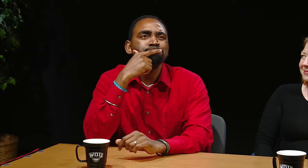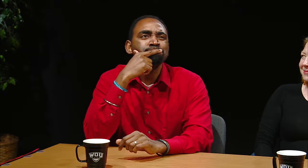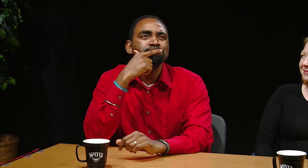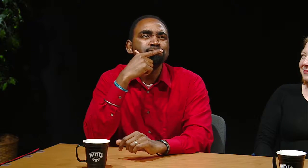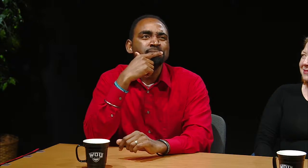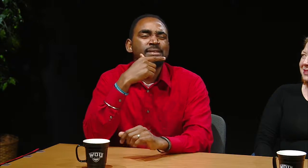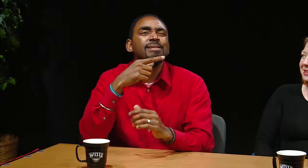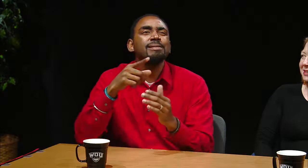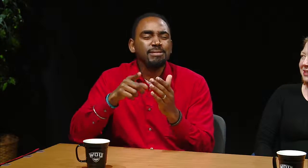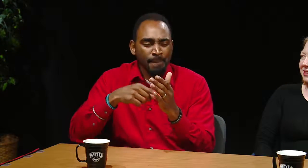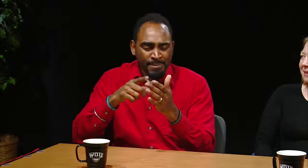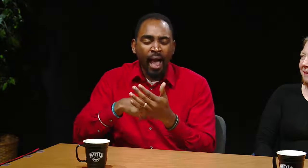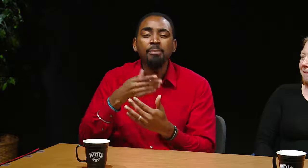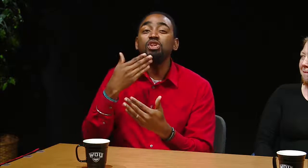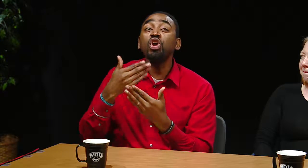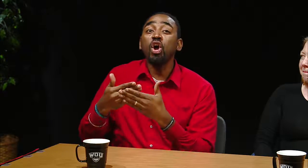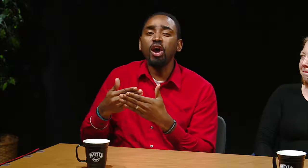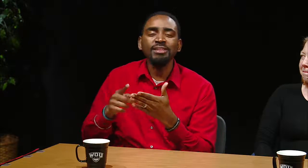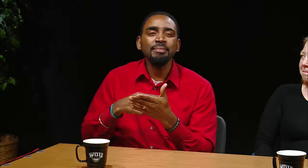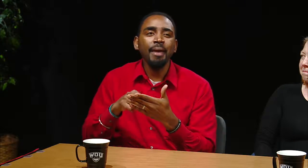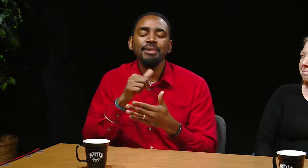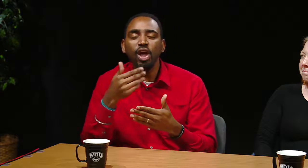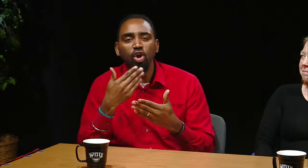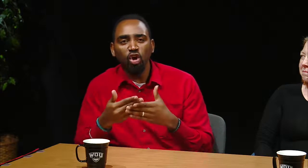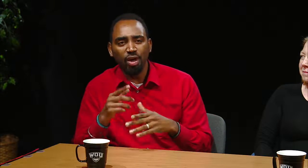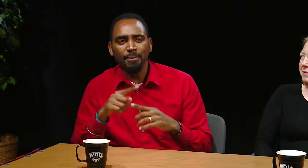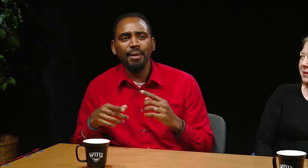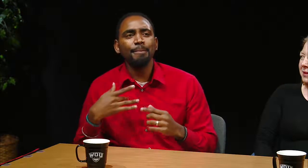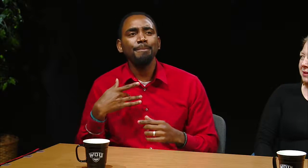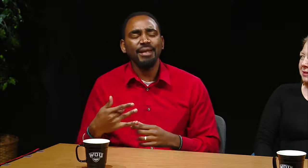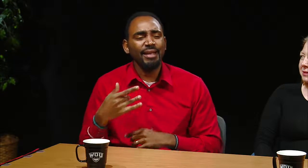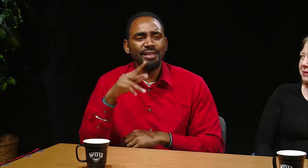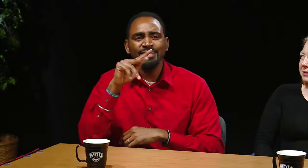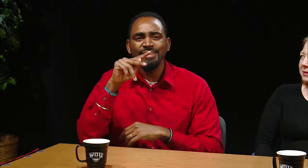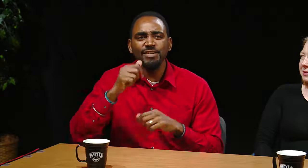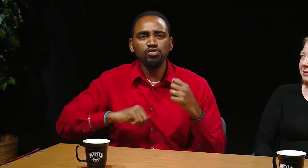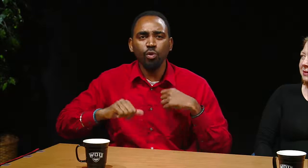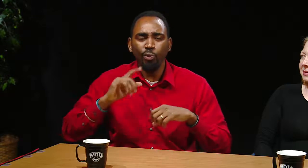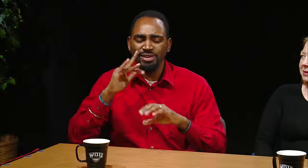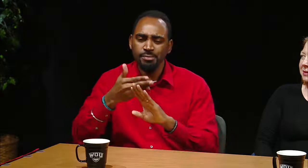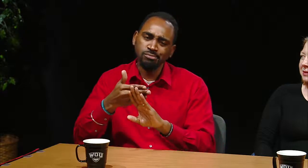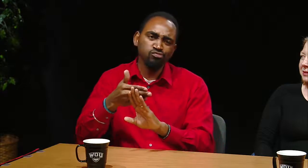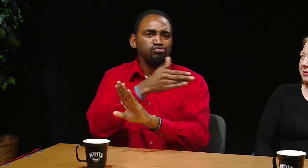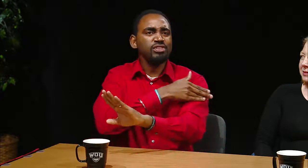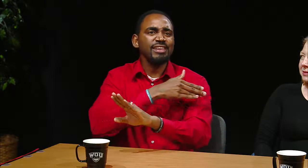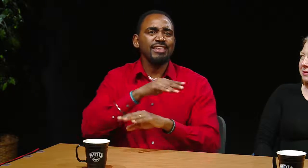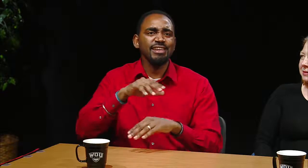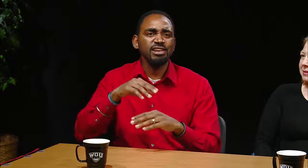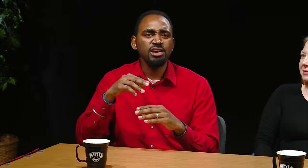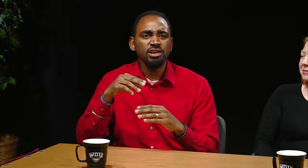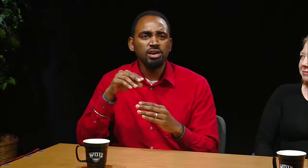that you're not aware of when you're actively listening, you're not aware how much your brain is receiving